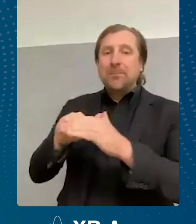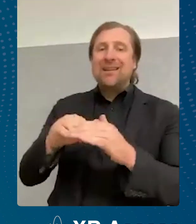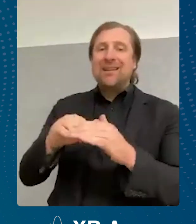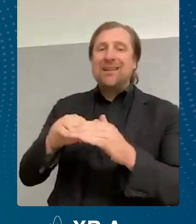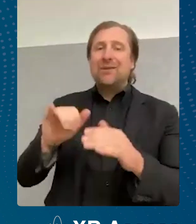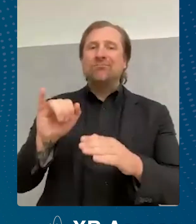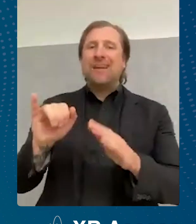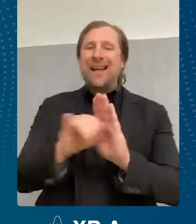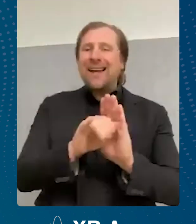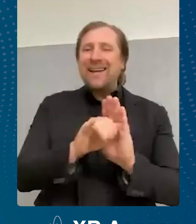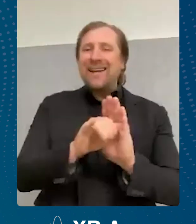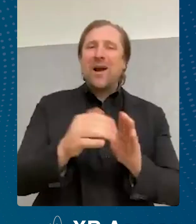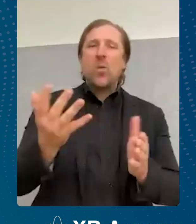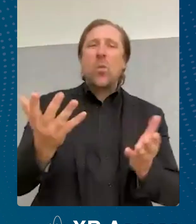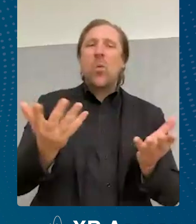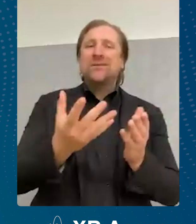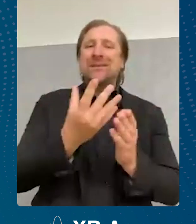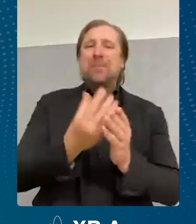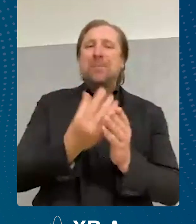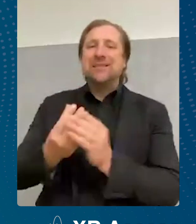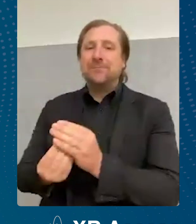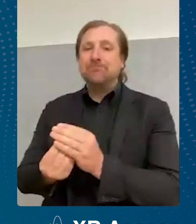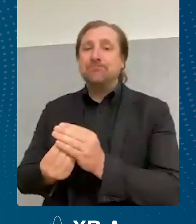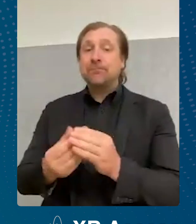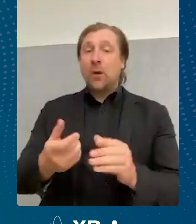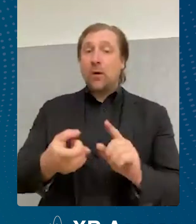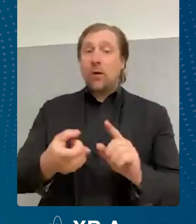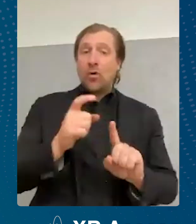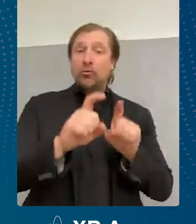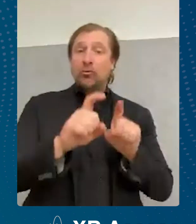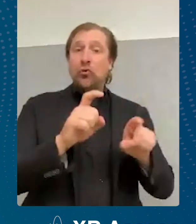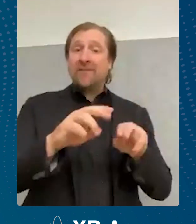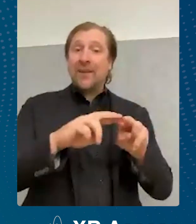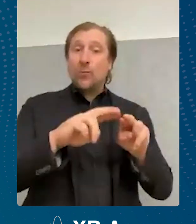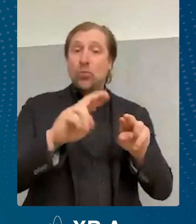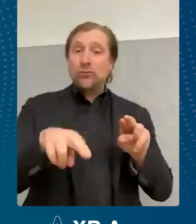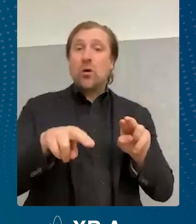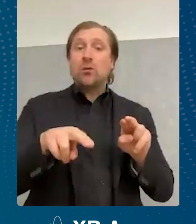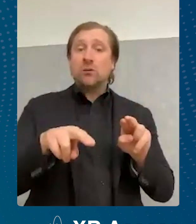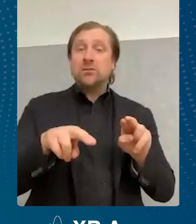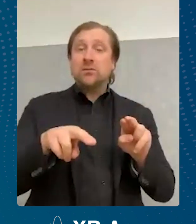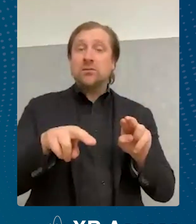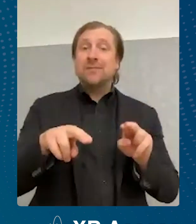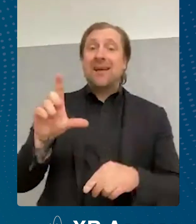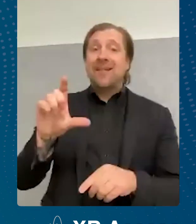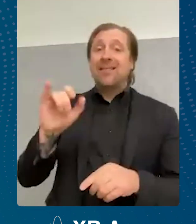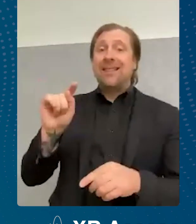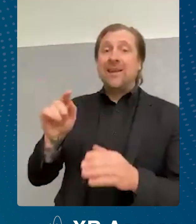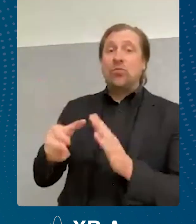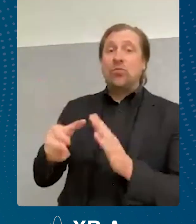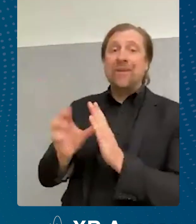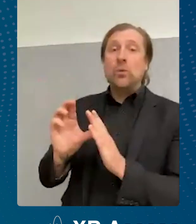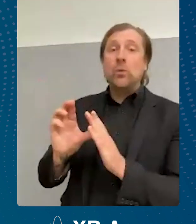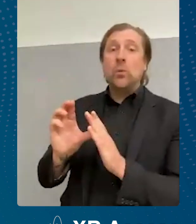And based on survey results, literature review and also